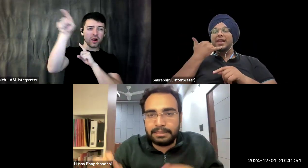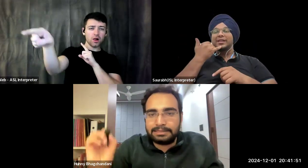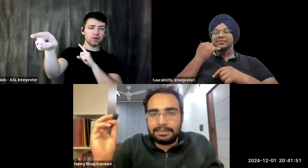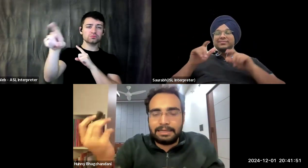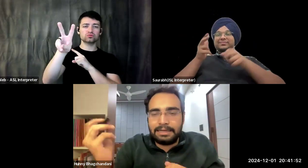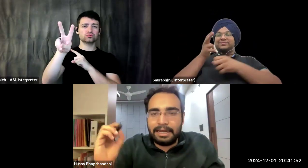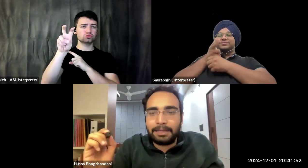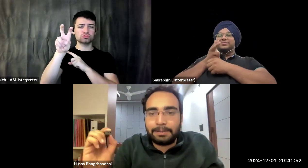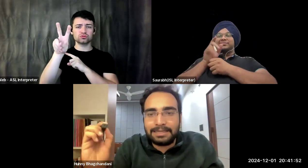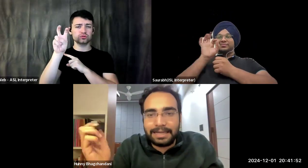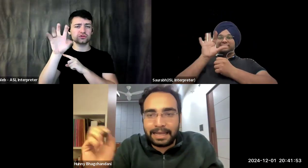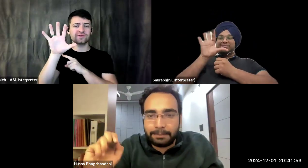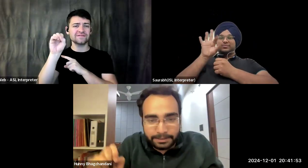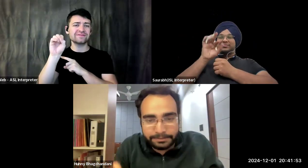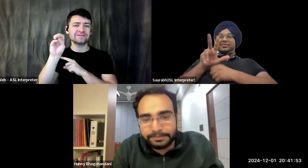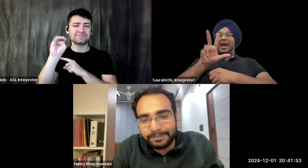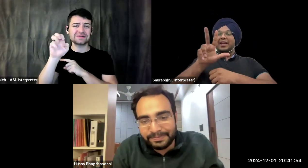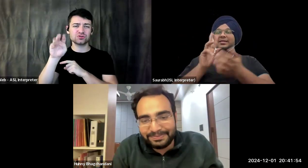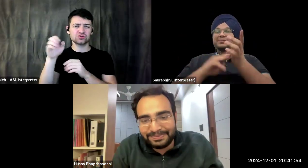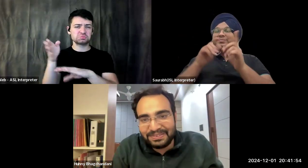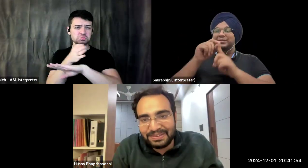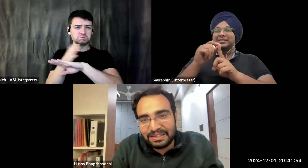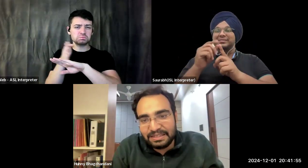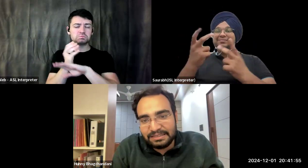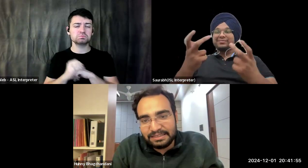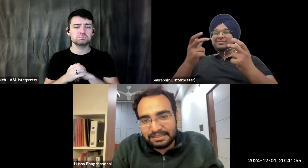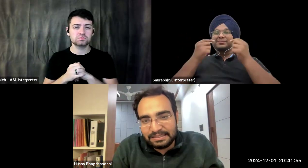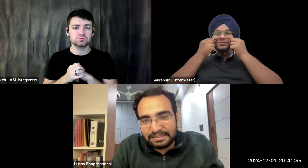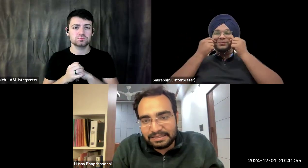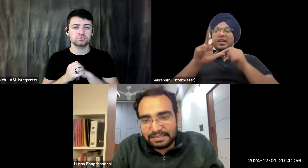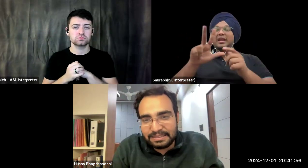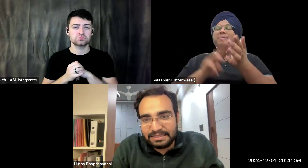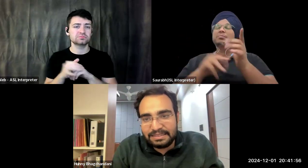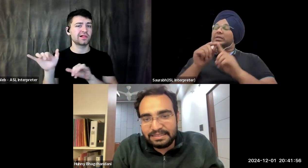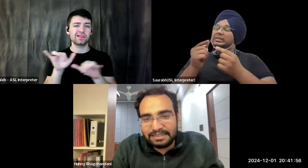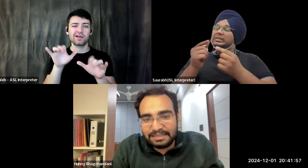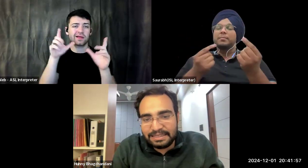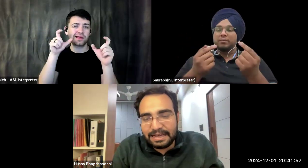It's 8 megapixel AI camera. [Saurabh speaking] Thank you.